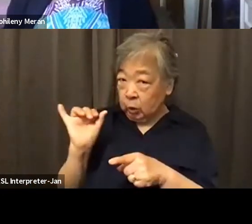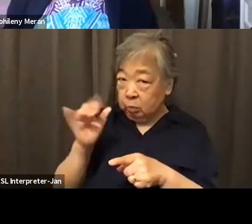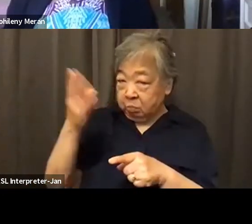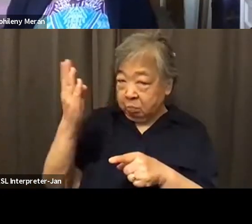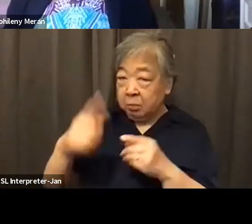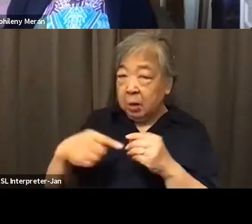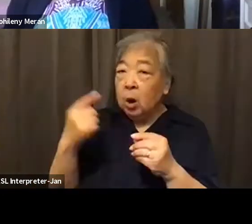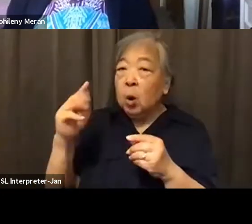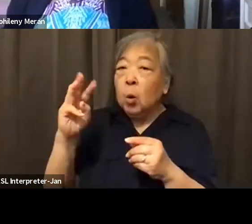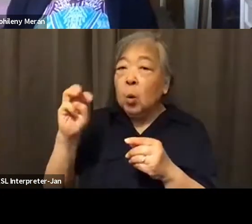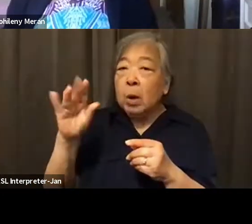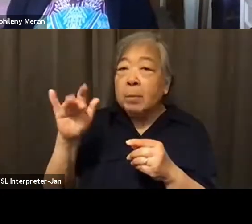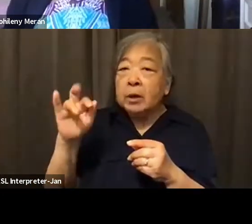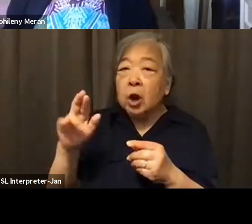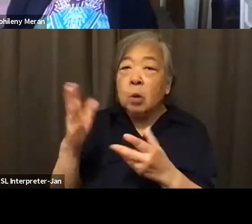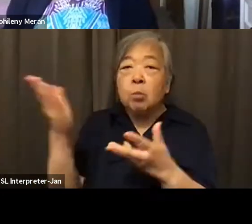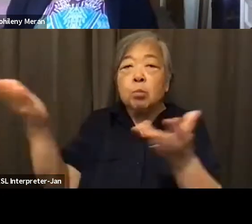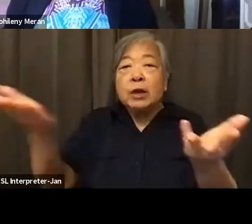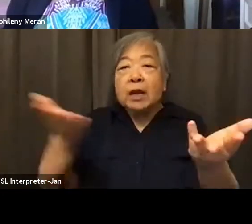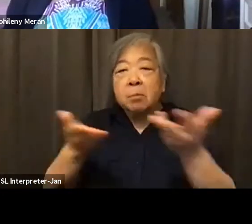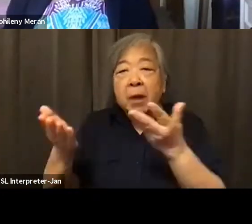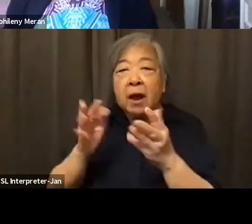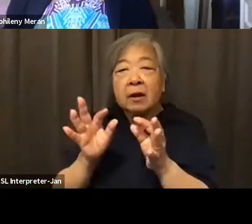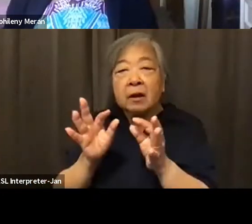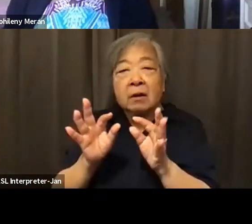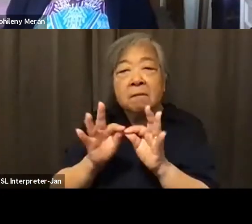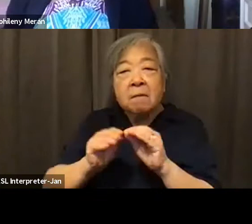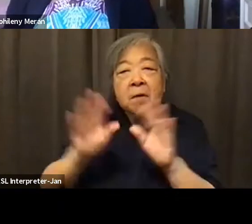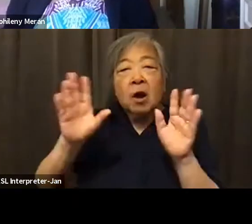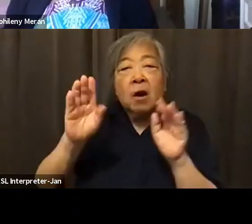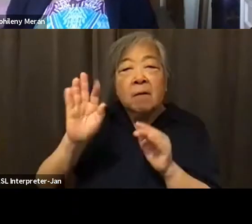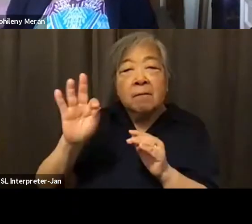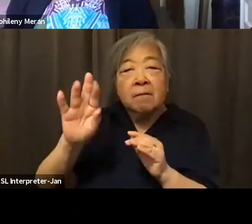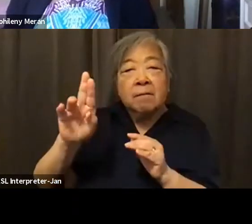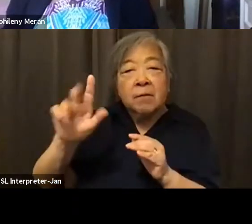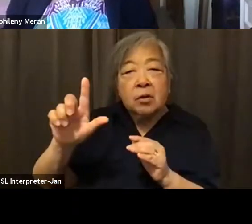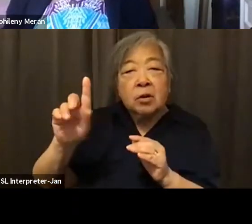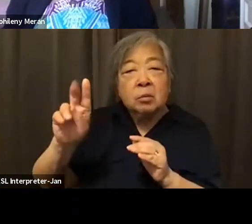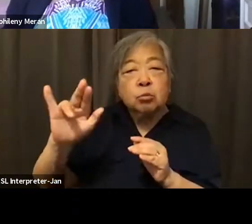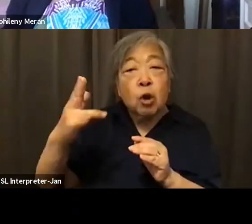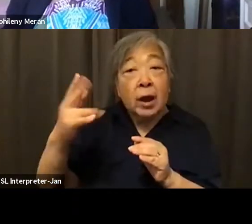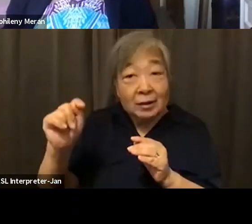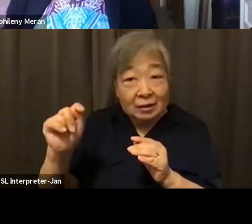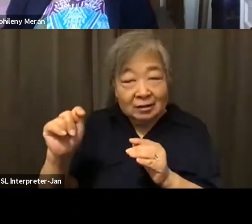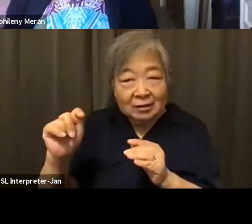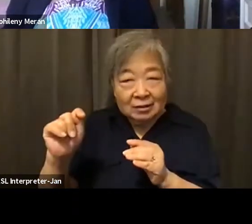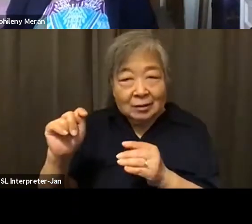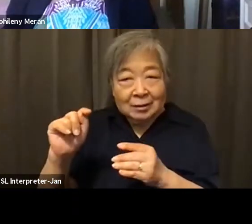together Fulbright grantees and alumni with disabilities, and got to speak a little bit